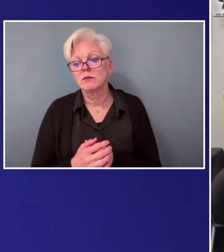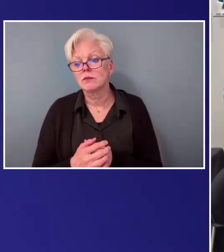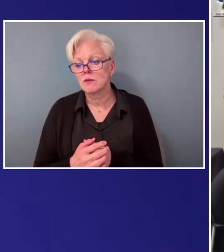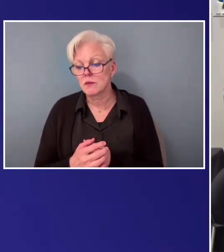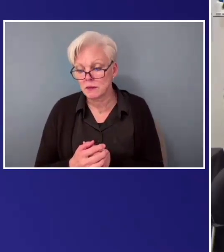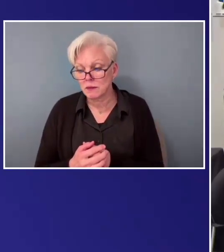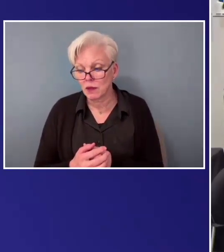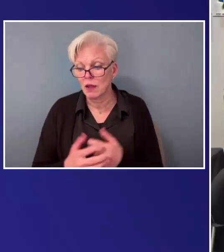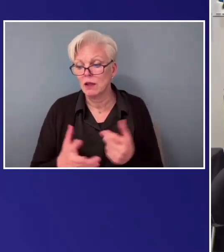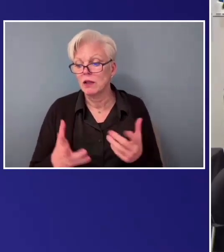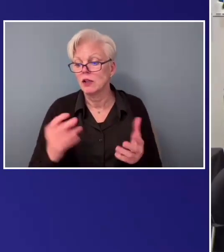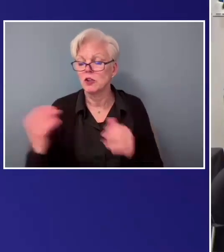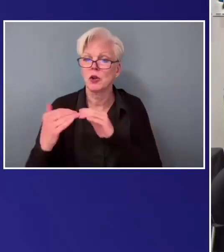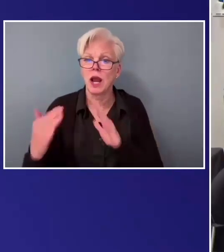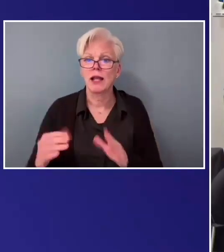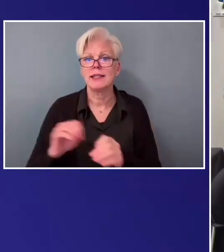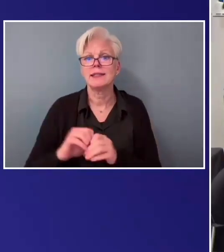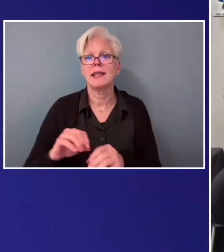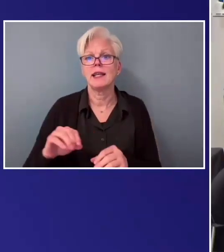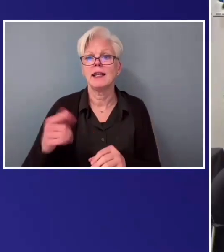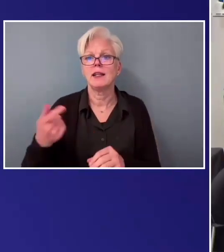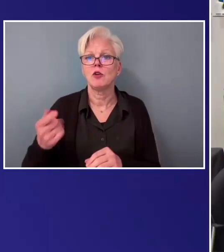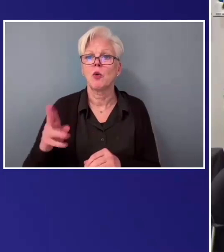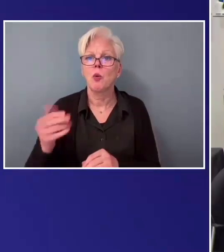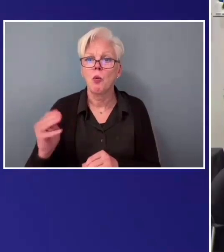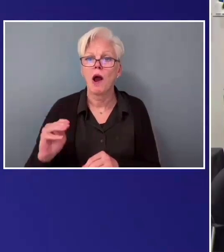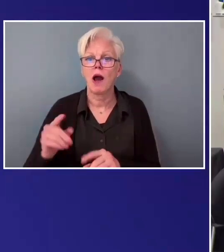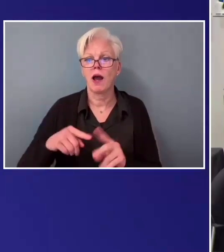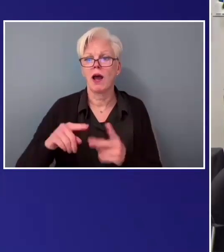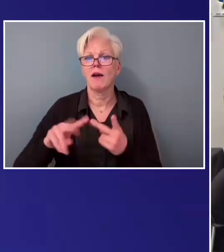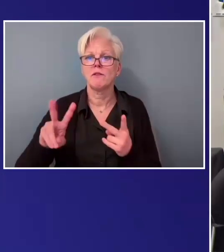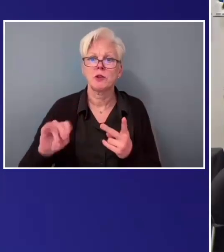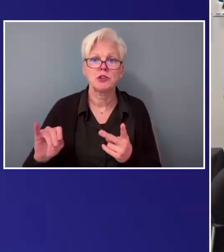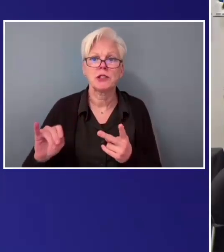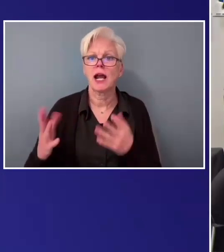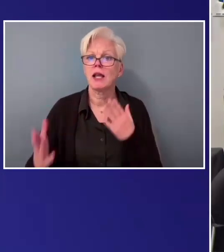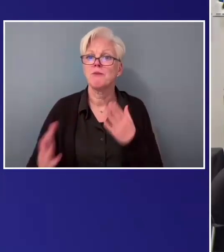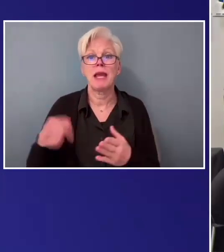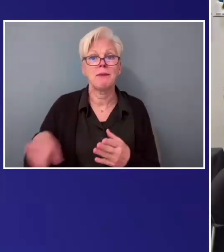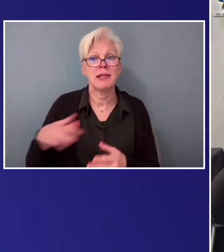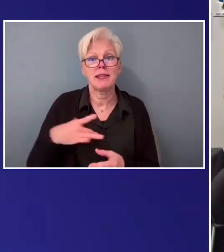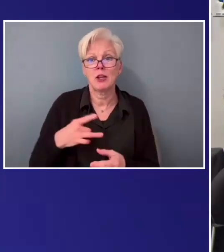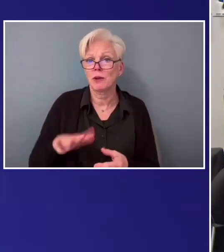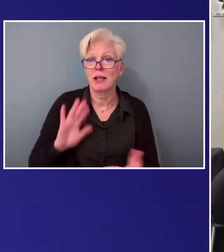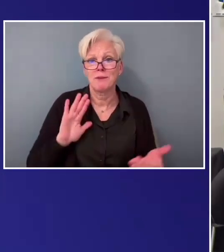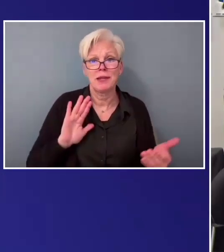Guam or the Virgin Islands might not like being compared to Puerto Rico,